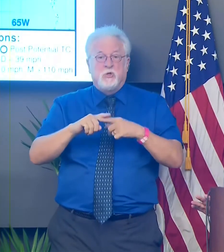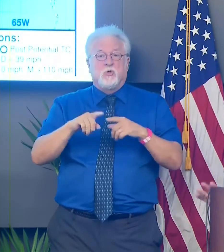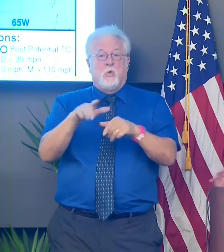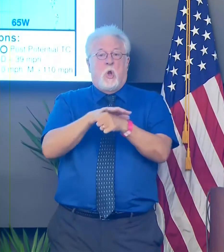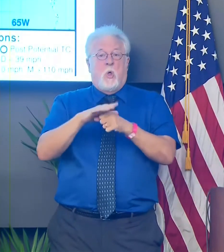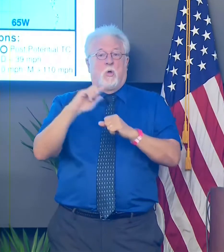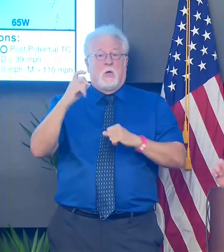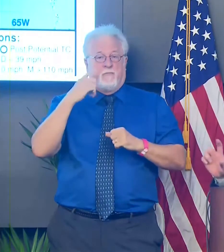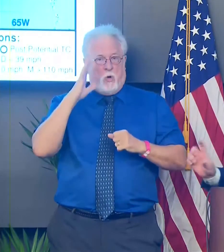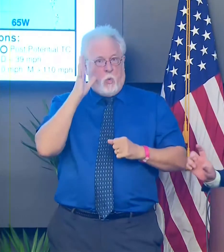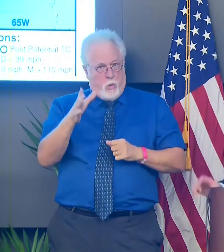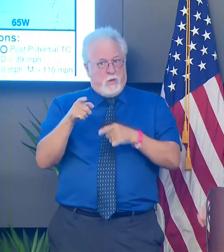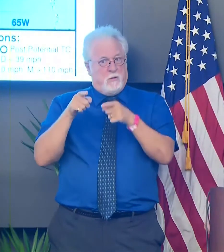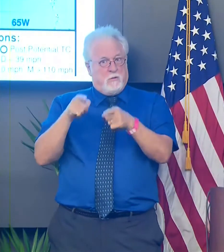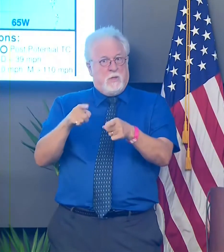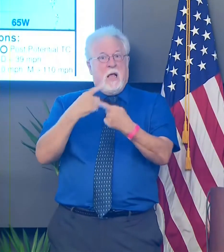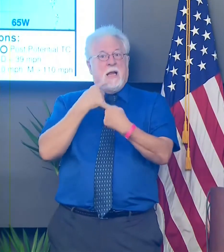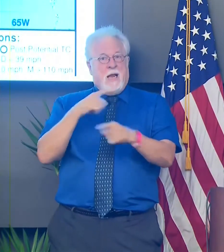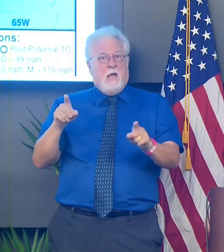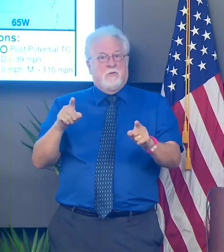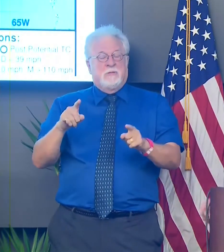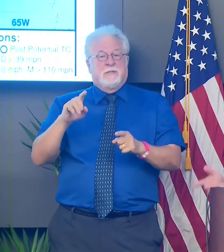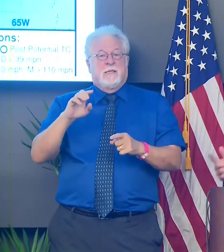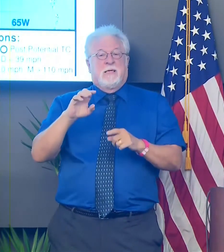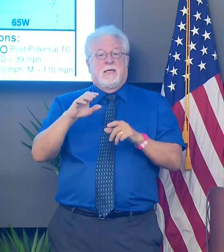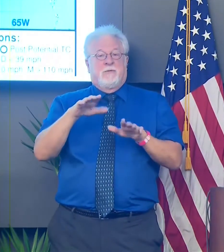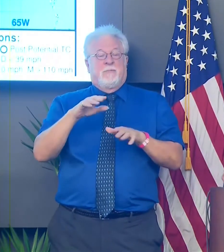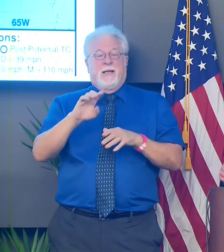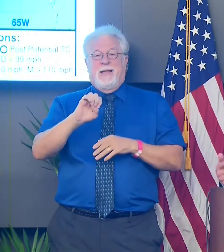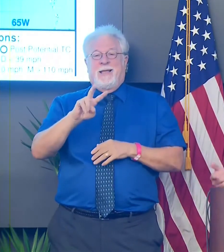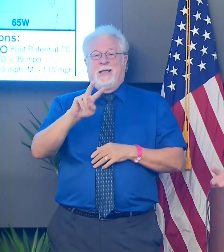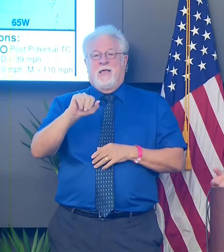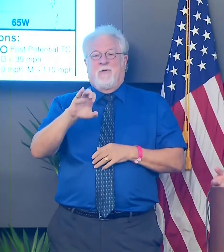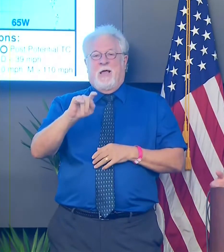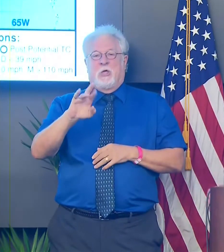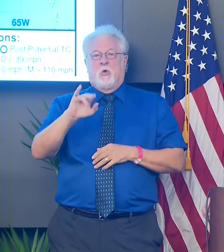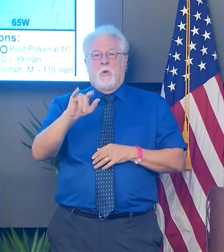IN PLACE. AND THIS IS ONE OF THE REASONS WE NEED EVERYBODY PAYING ATTENTION TO THE LOCAL